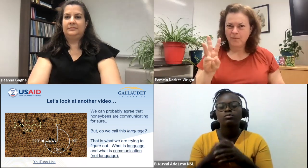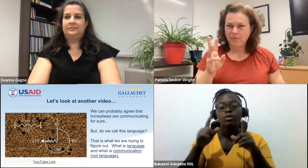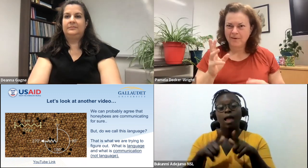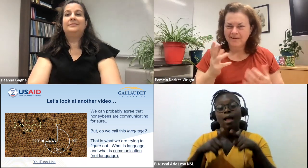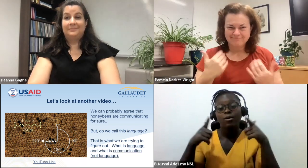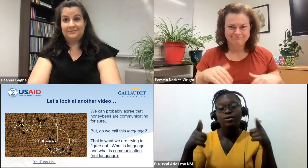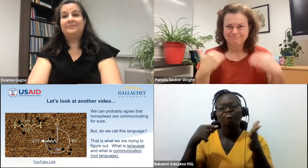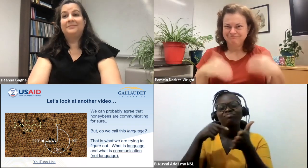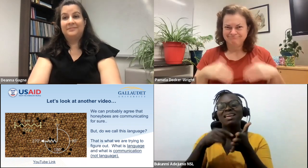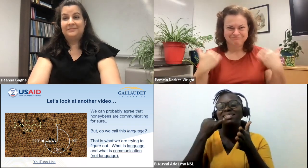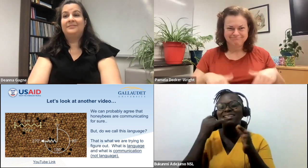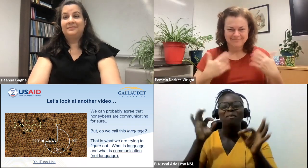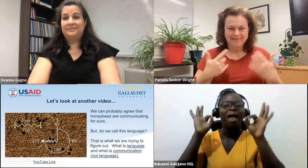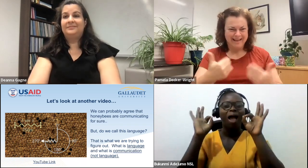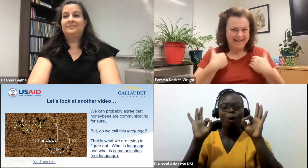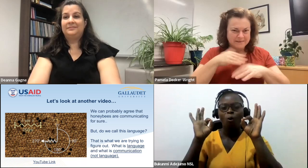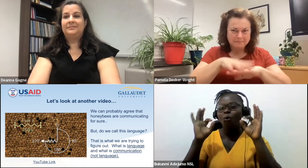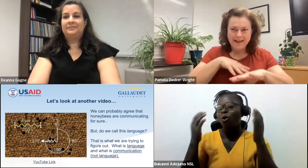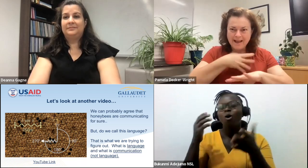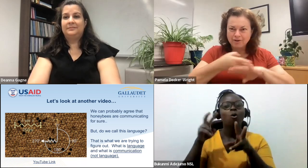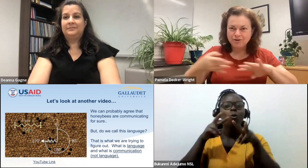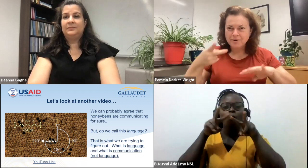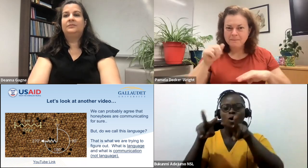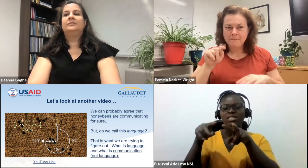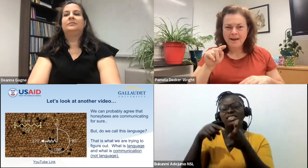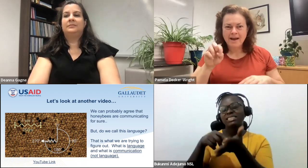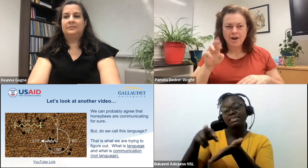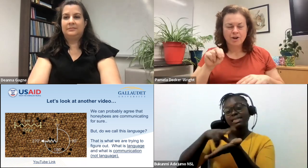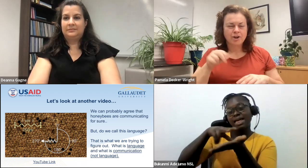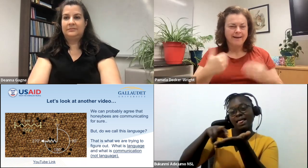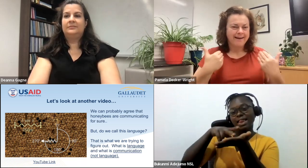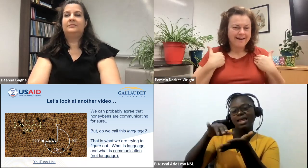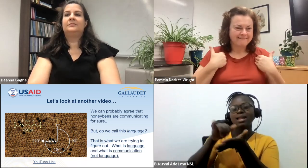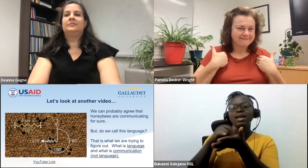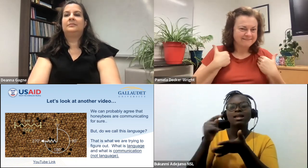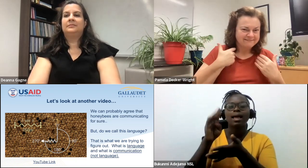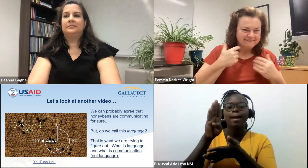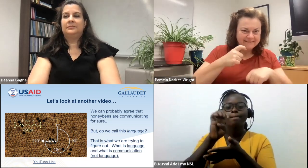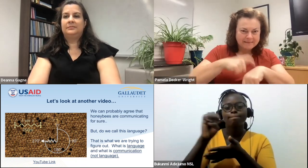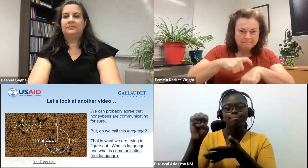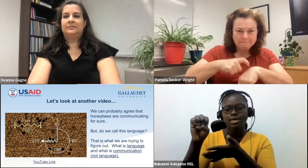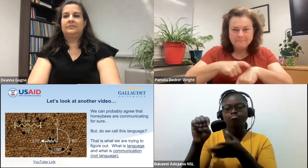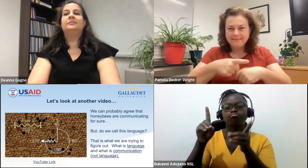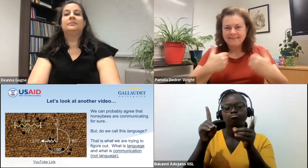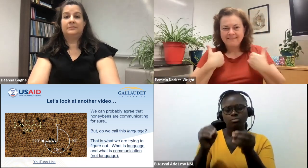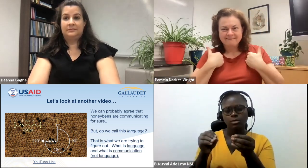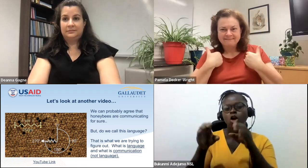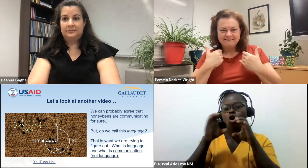of where they found nectar. I mean. It's incredible, absolutely incredible. There's certain patterns that these bees have